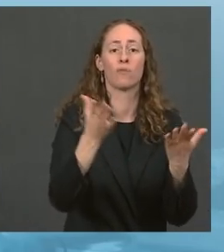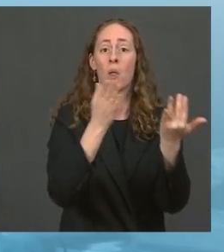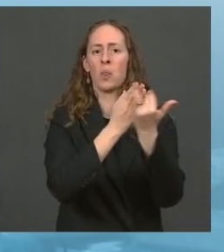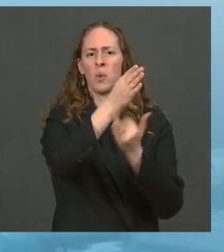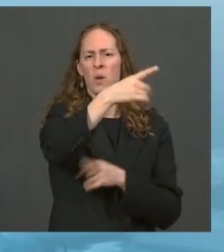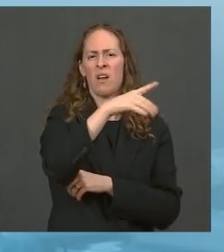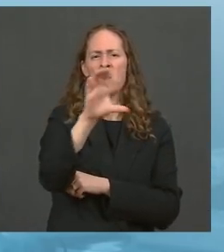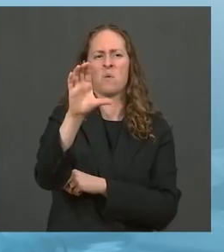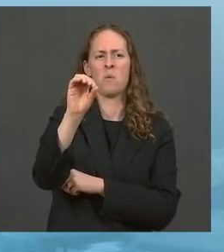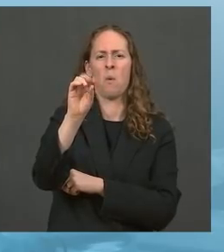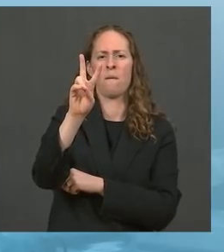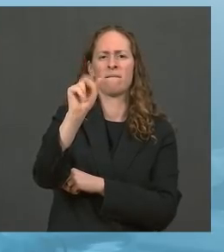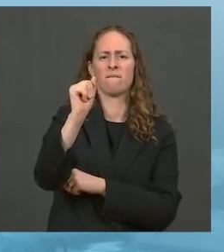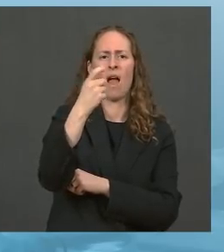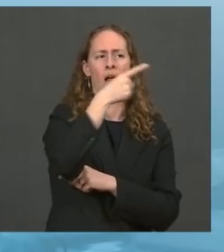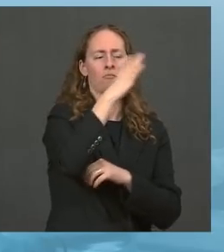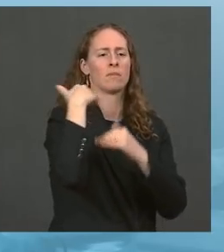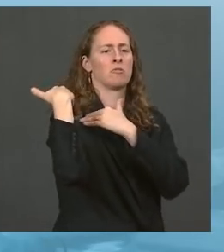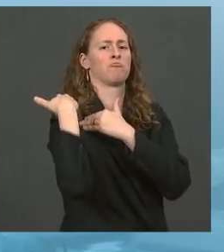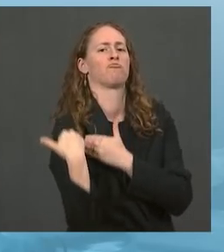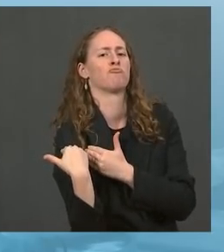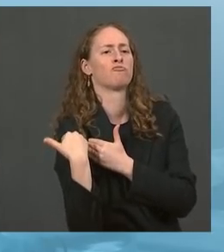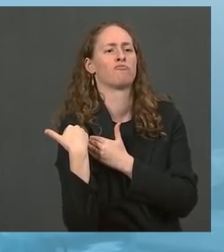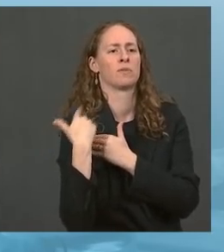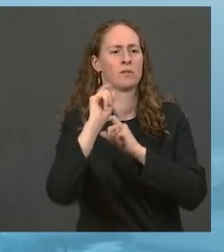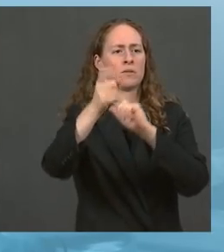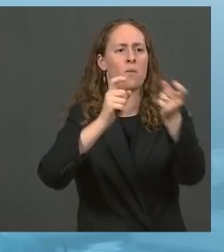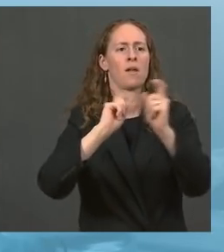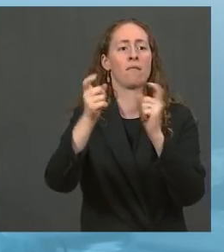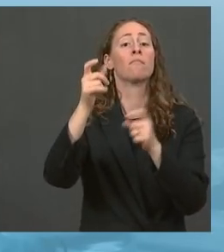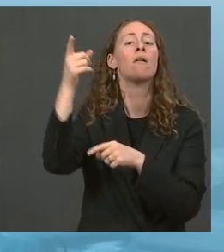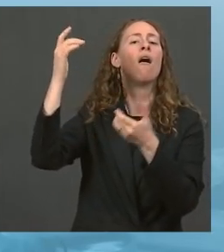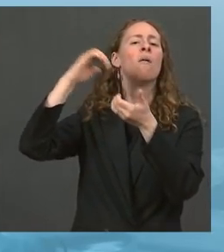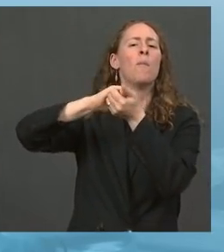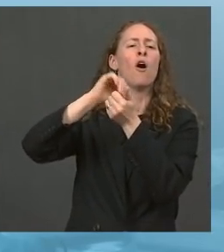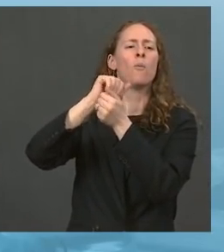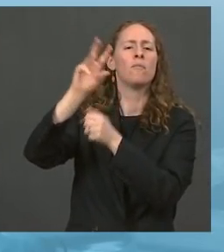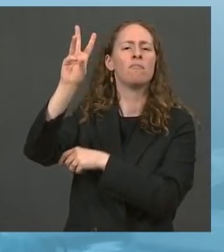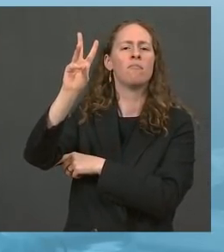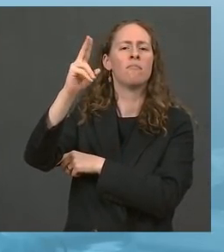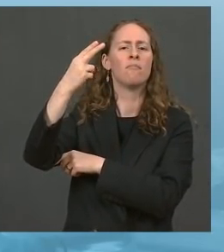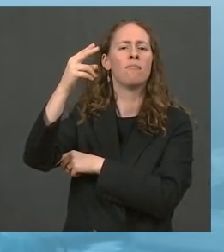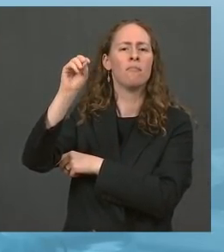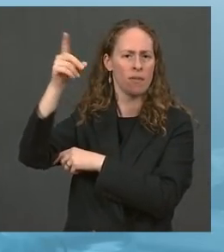for sharing WHO-approved vaccines; and that we fight vaccine disinformation